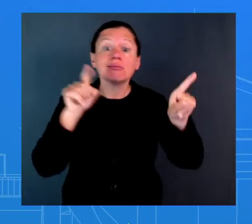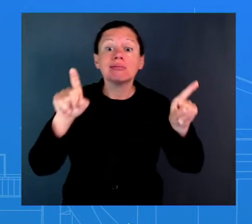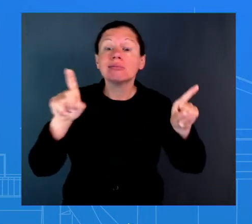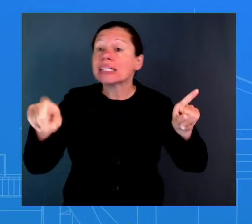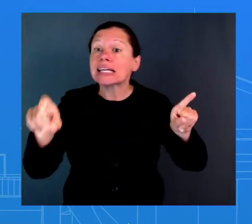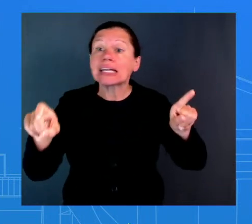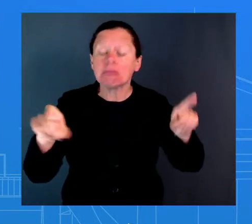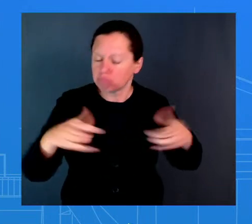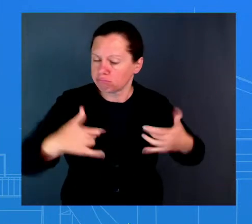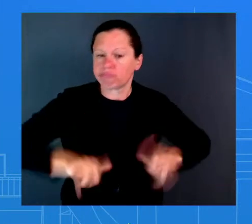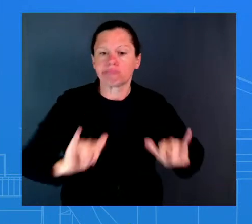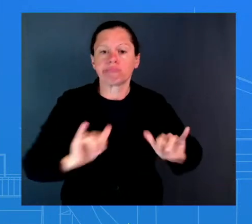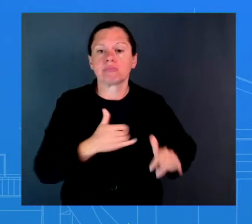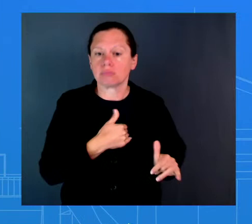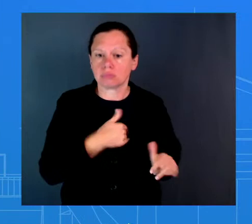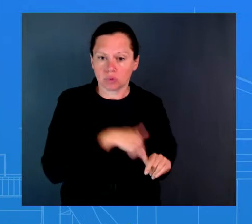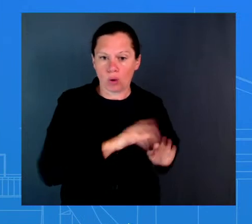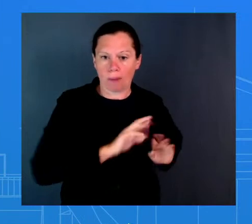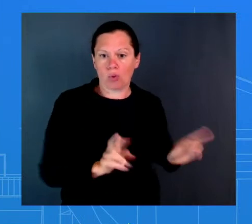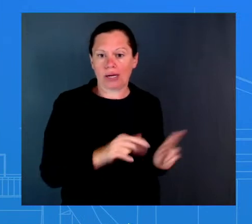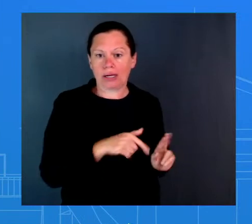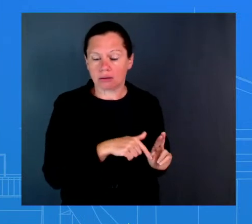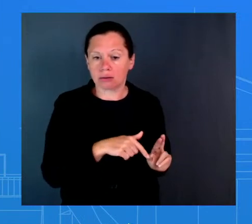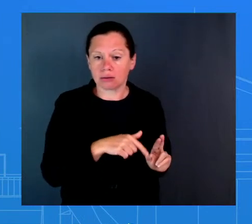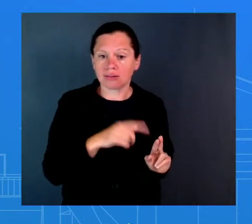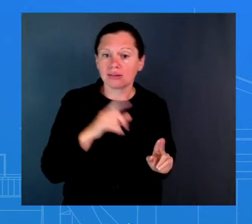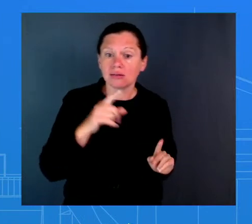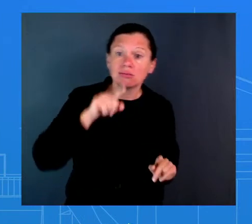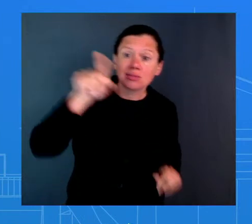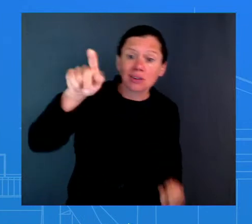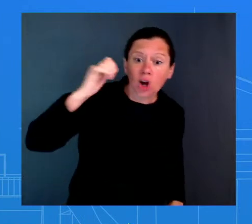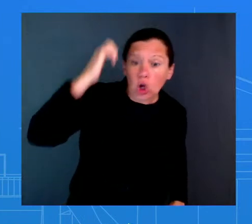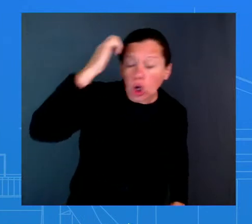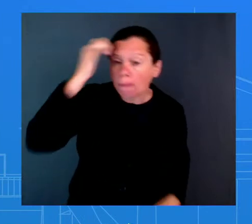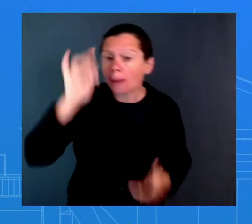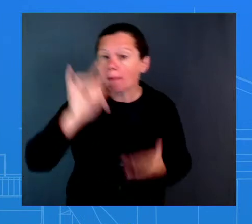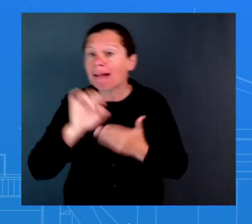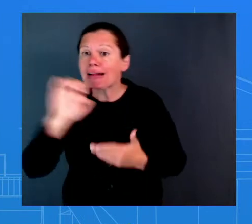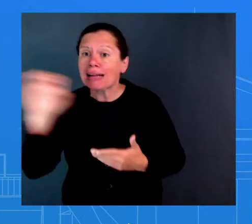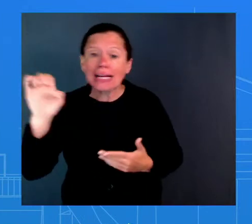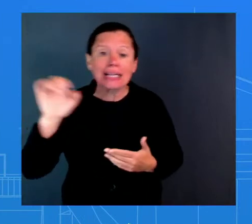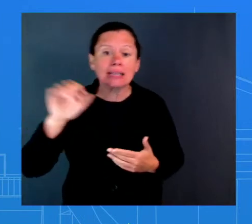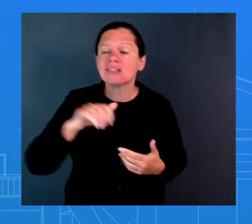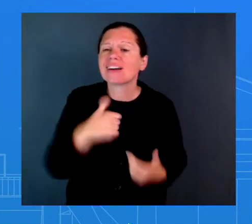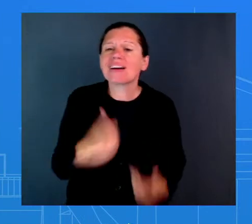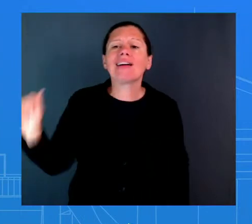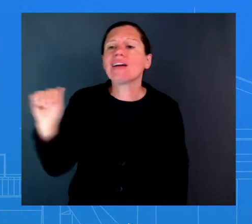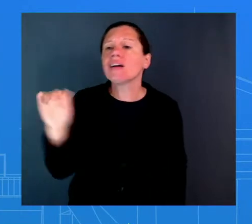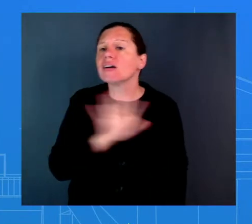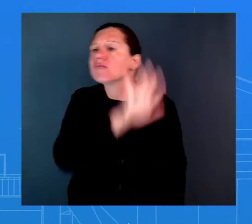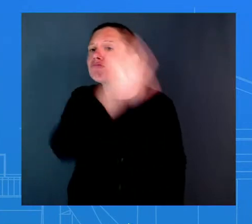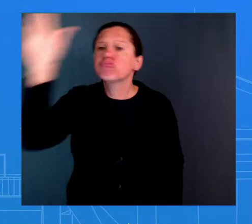but in Europe and the Middle East, elsewhere. And we lay those three considerations out on the table,